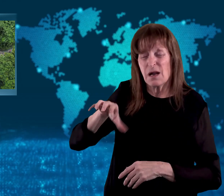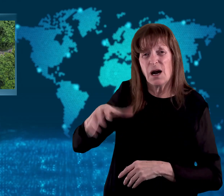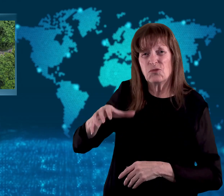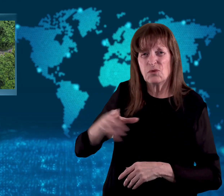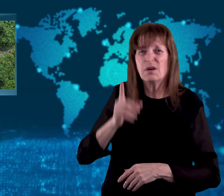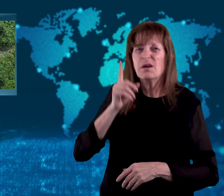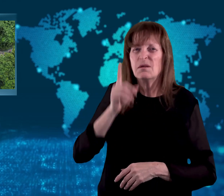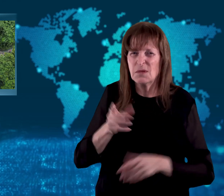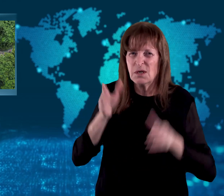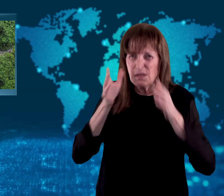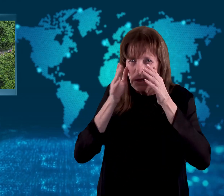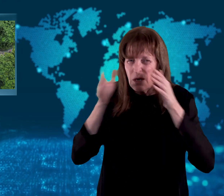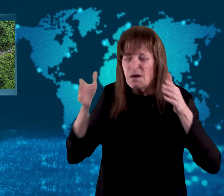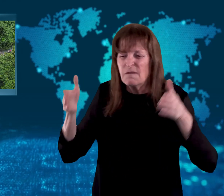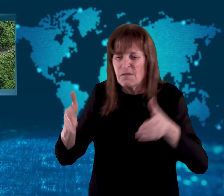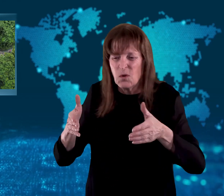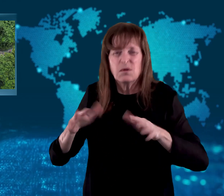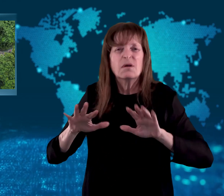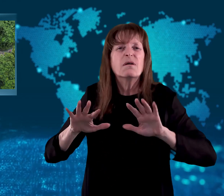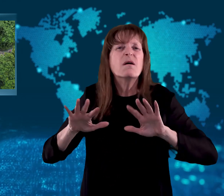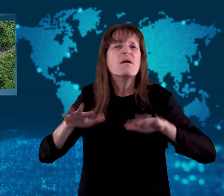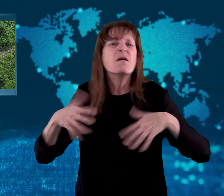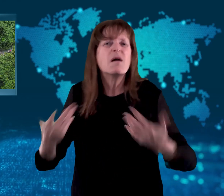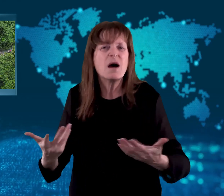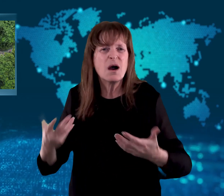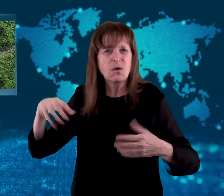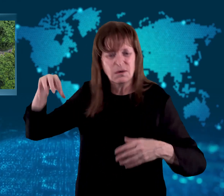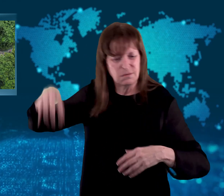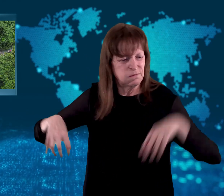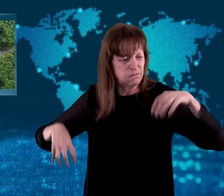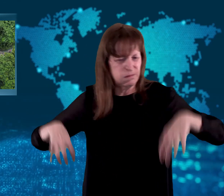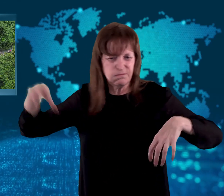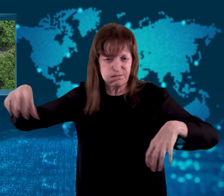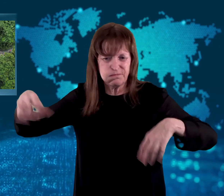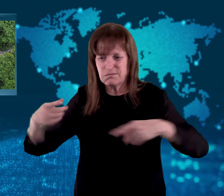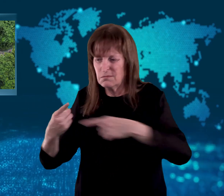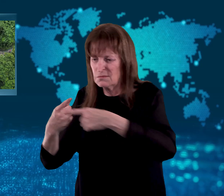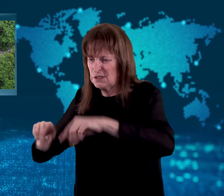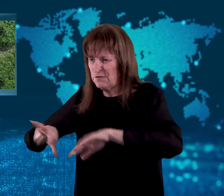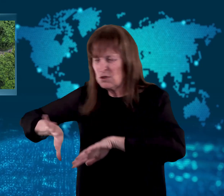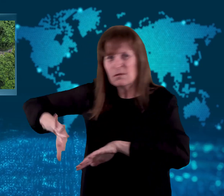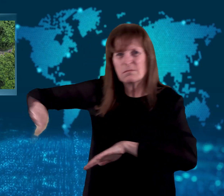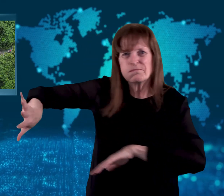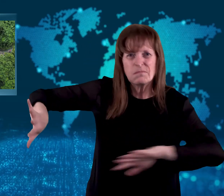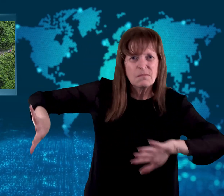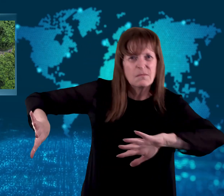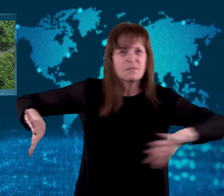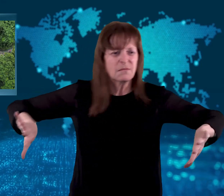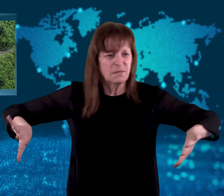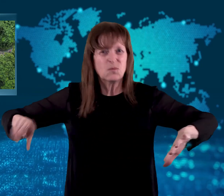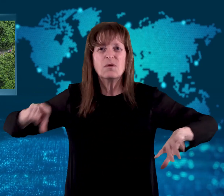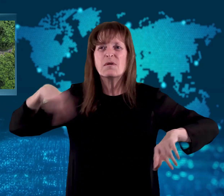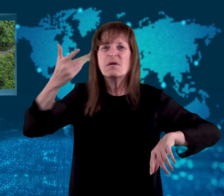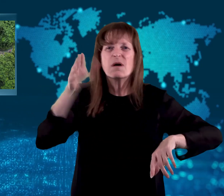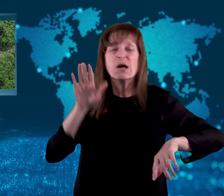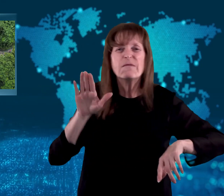Experts say the country needs to focus on reforestation to avoid similar